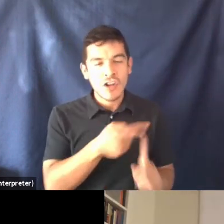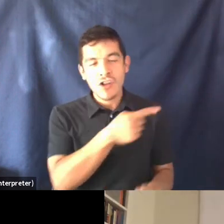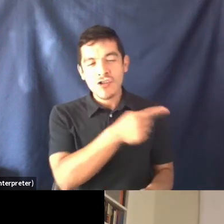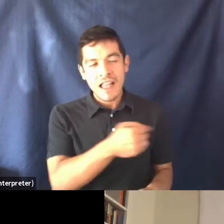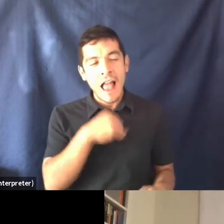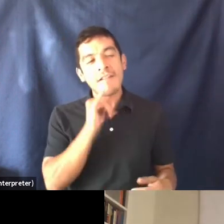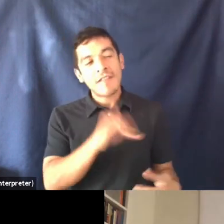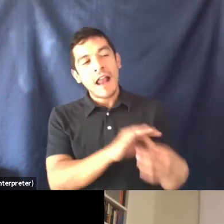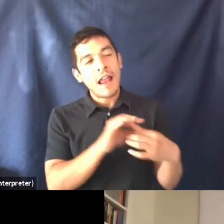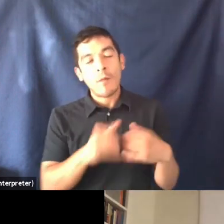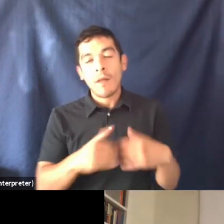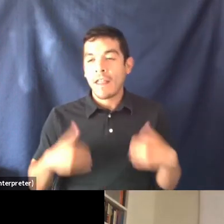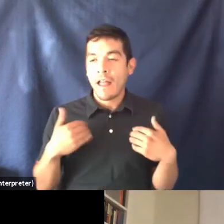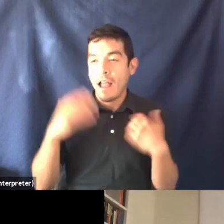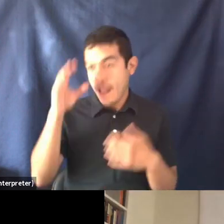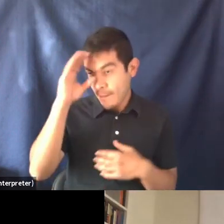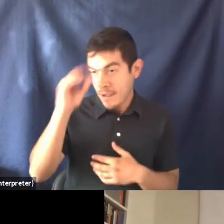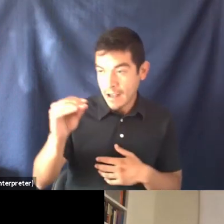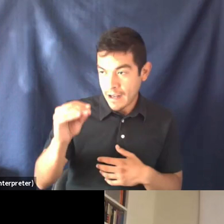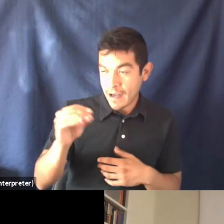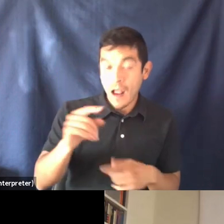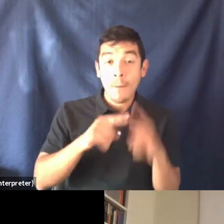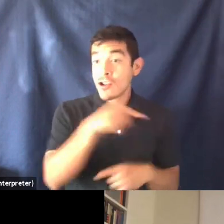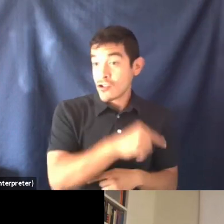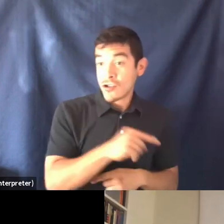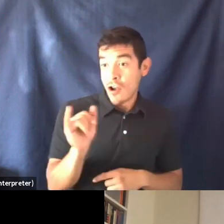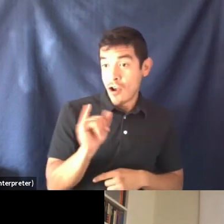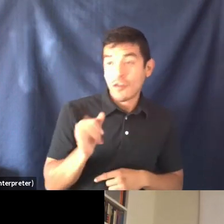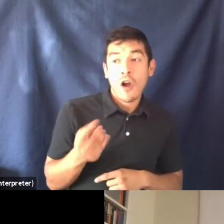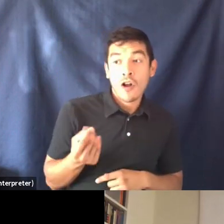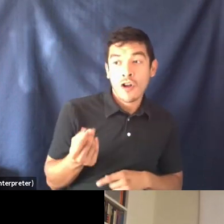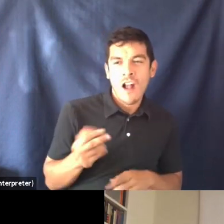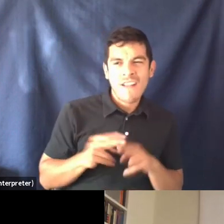with the young men and then also with Nazar and the other dogs, she was also very radically independent.